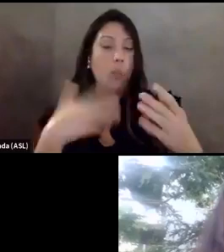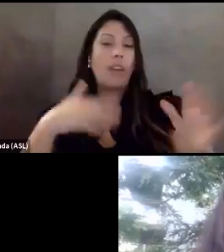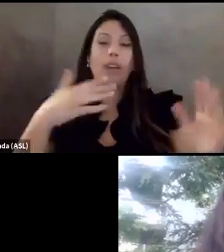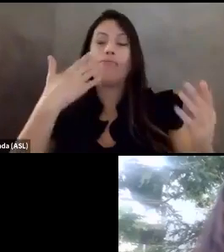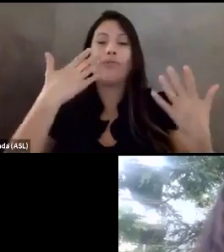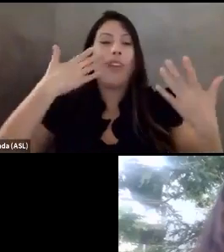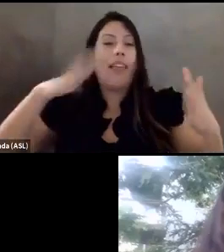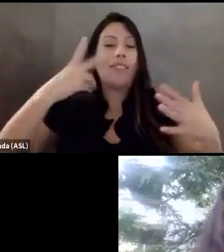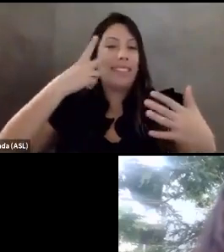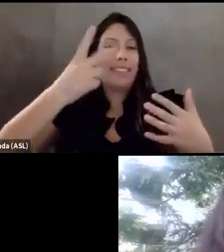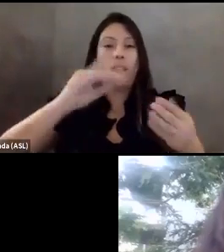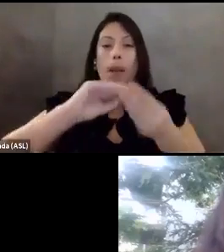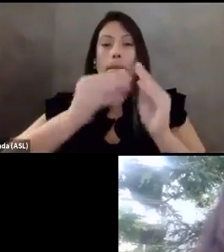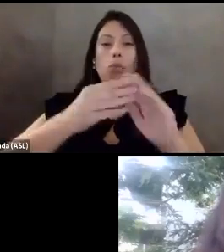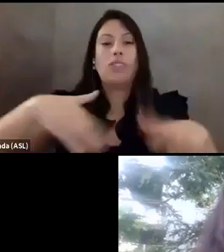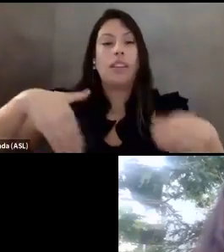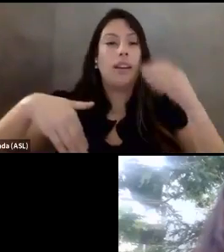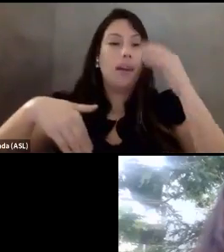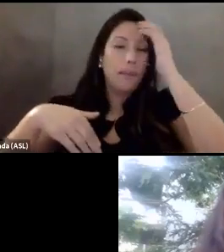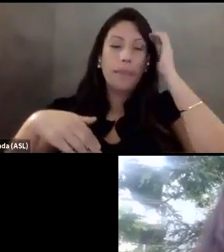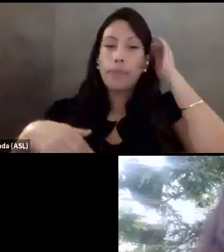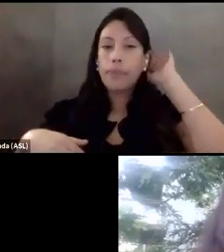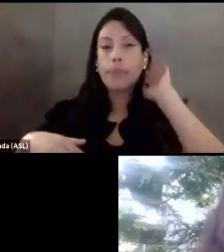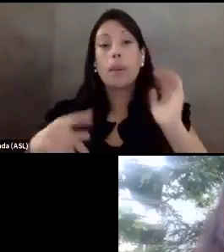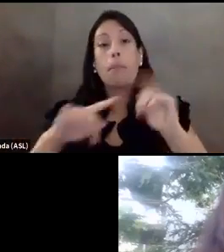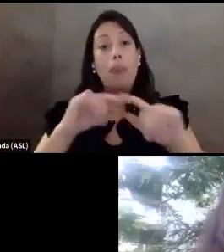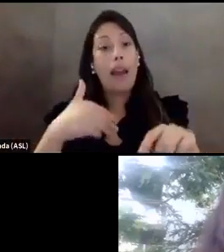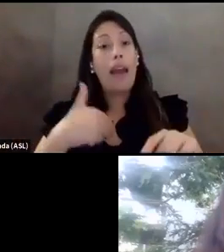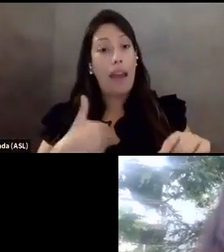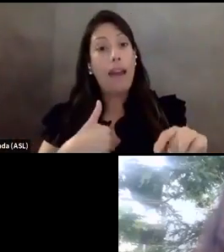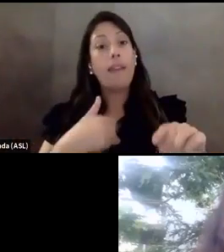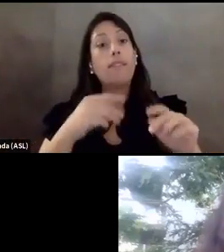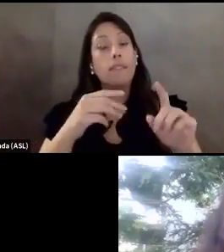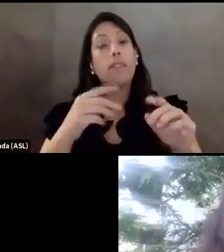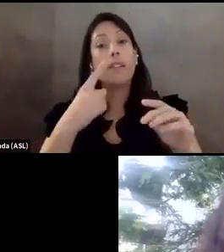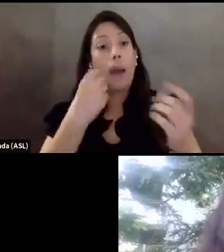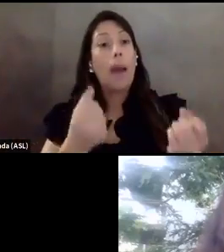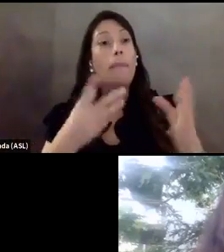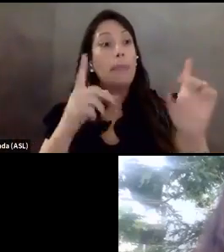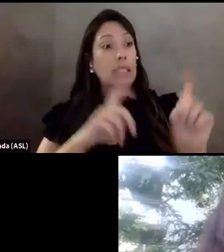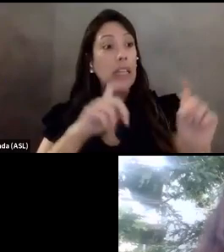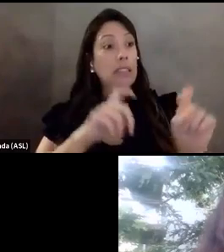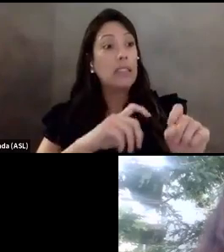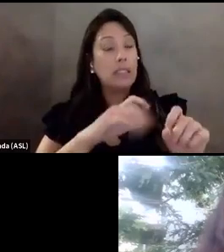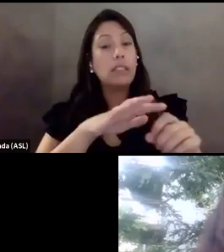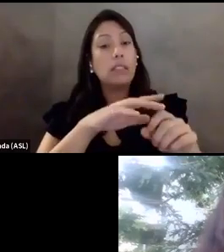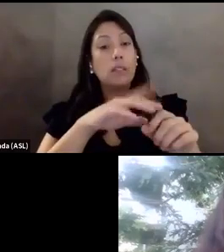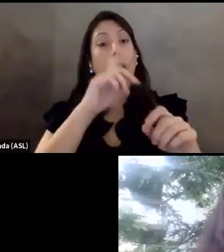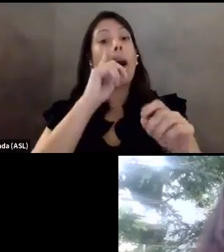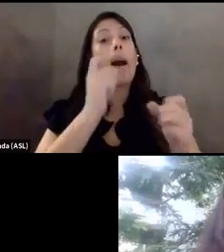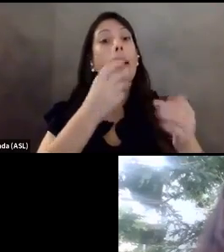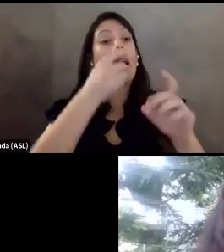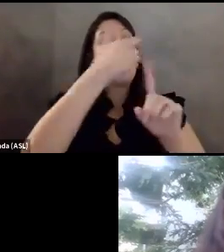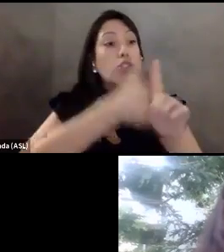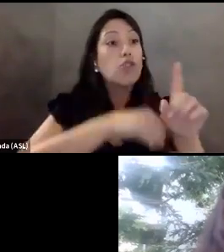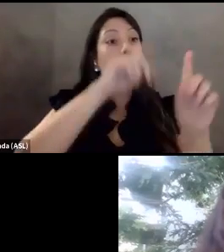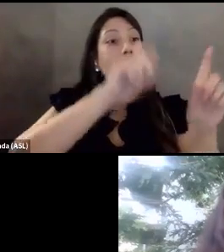I do have reports on the number of tests protesting say it, and that could be shared after this call if that's of